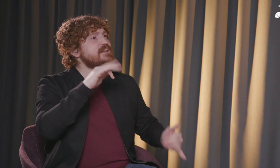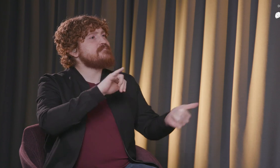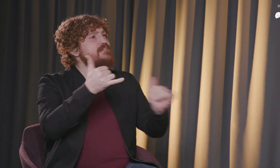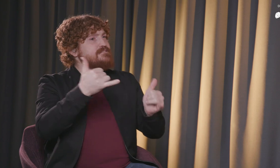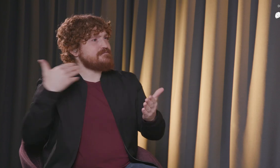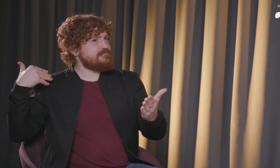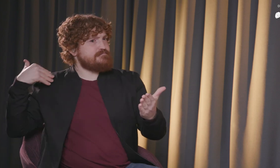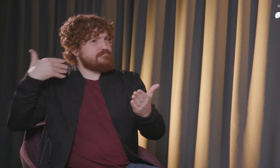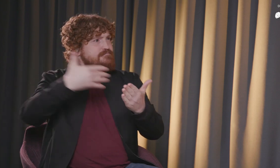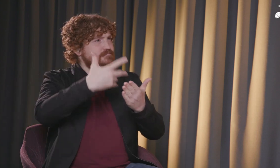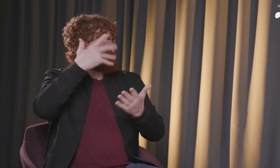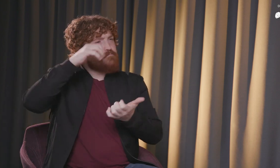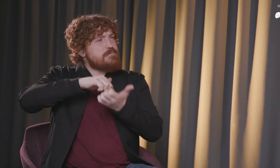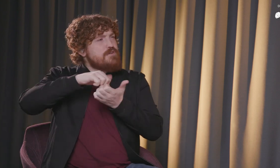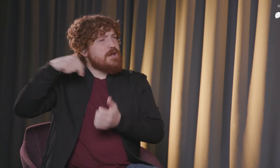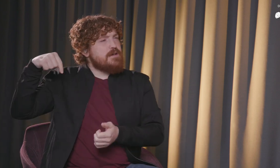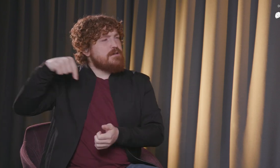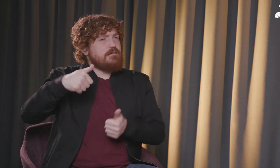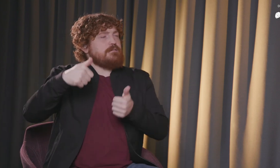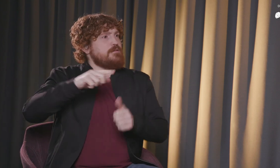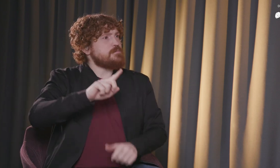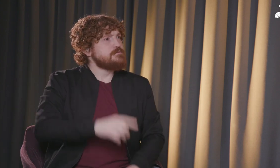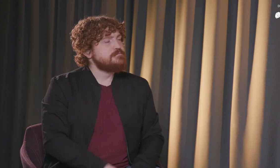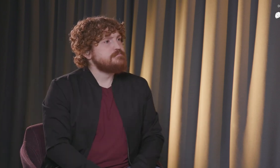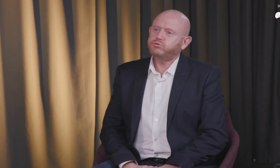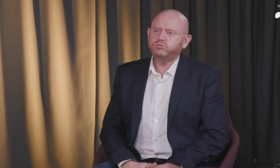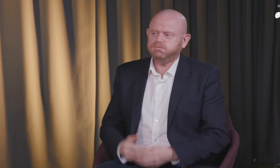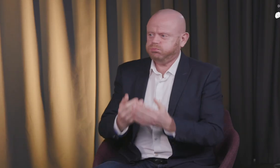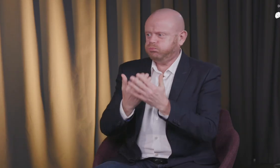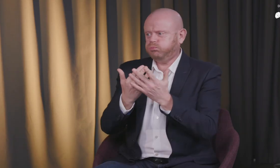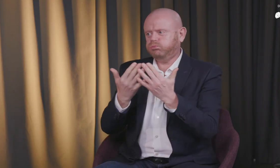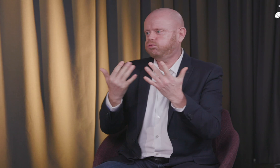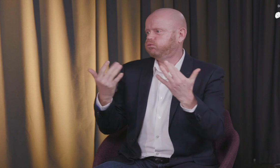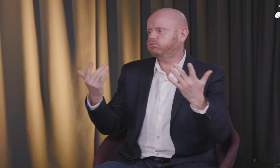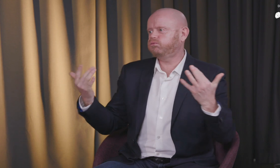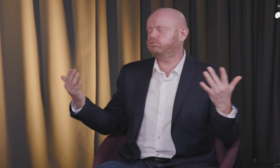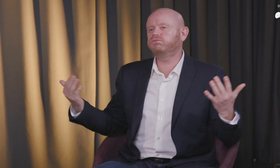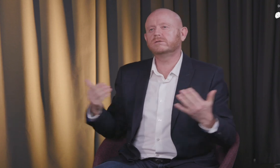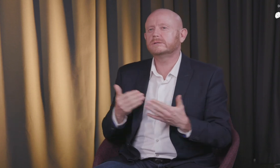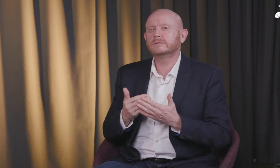What good memories do you have from Deaffest over the years? There have been so many.